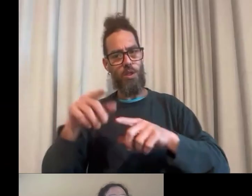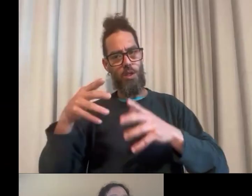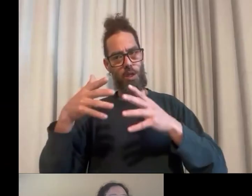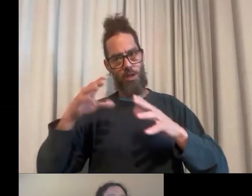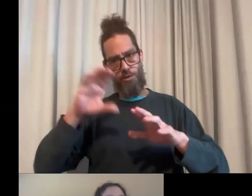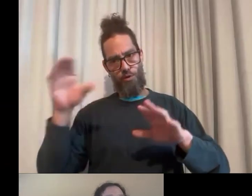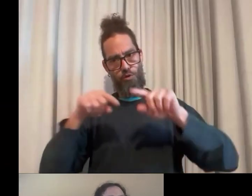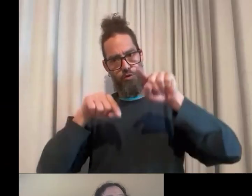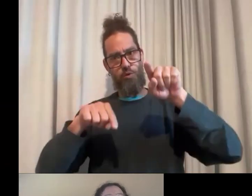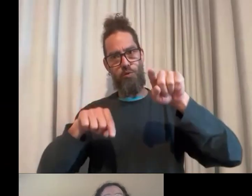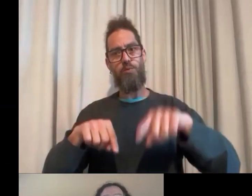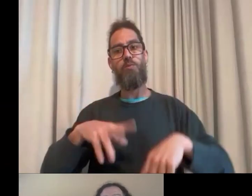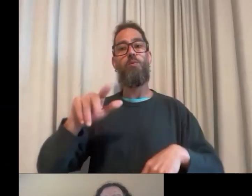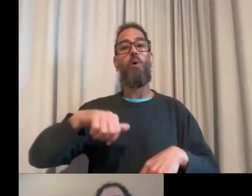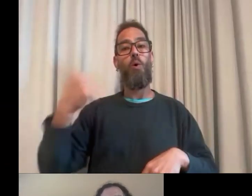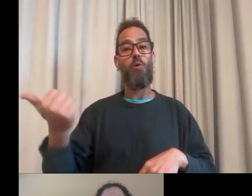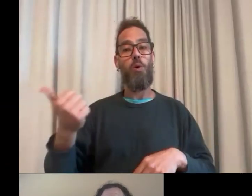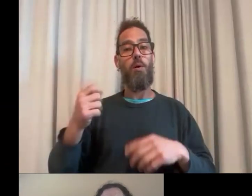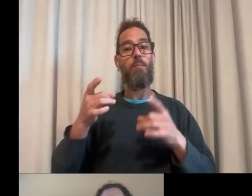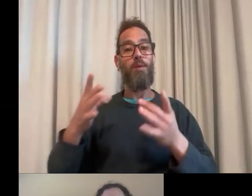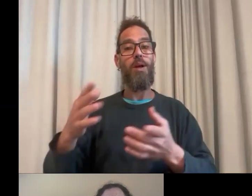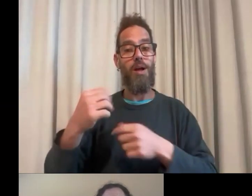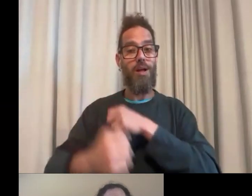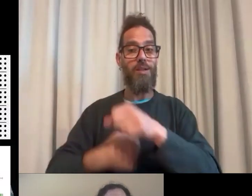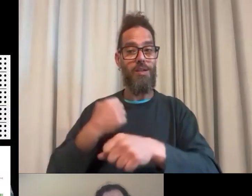And by December 2001, that had happened.